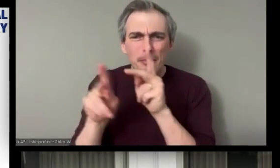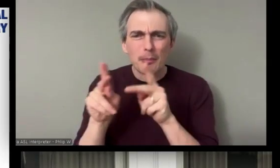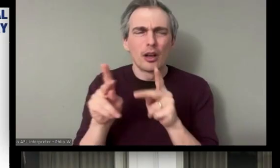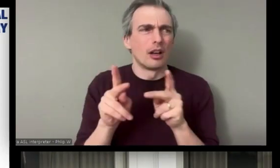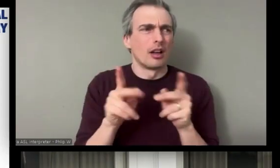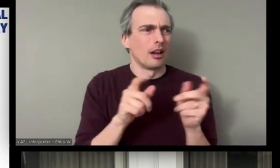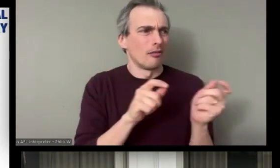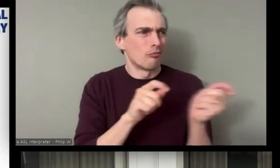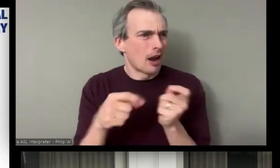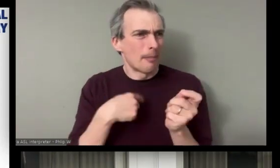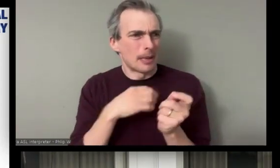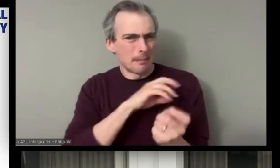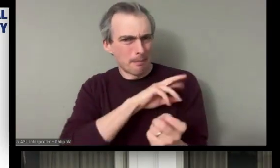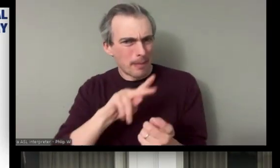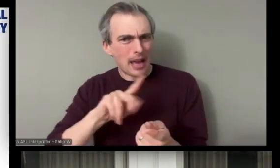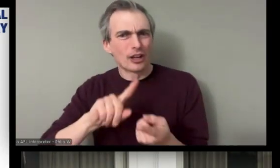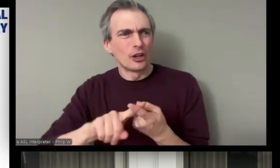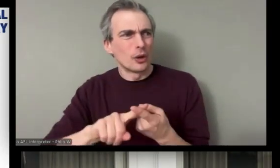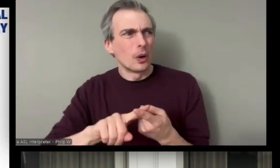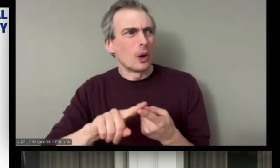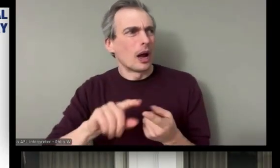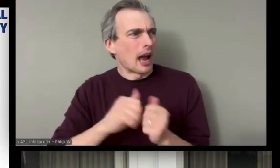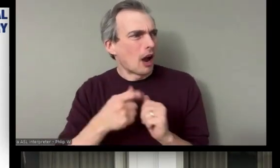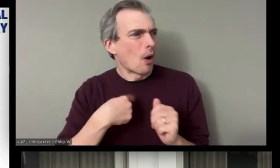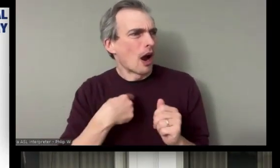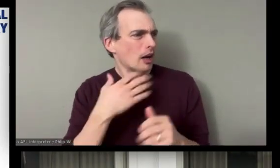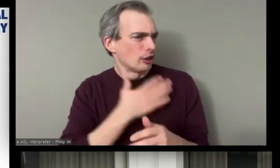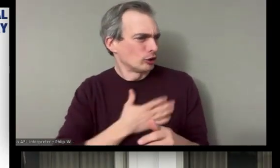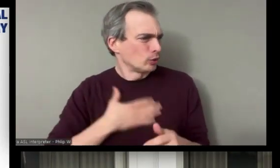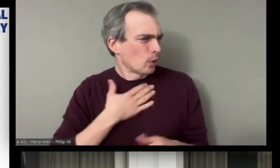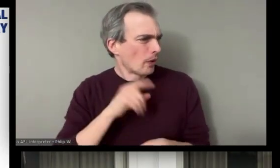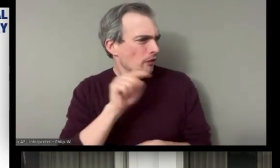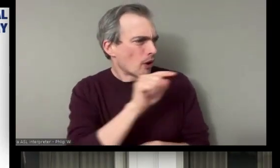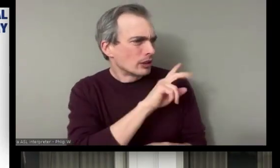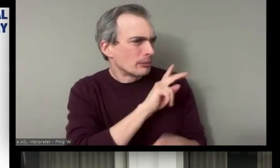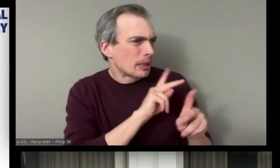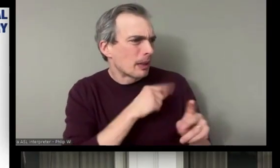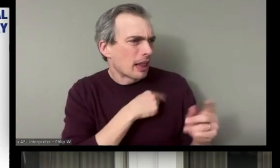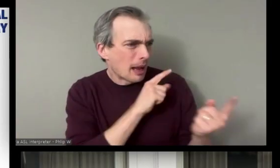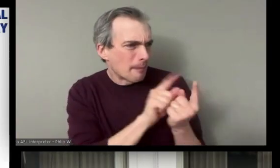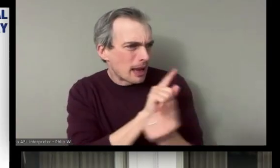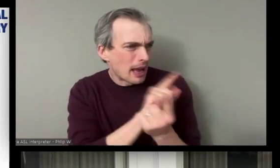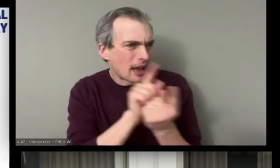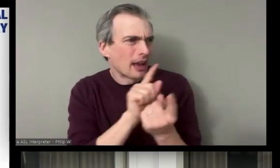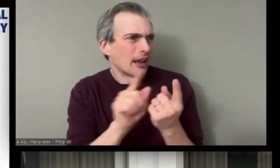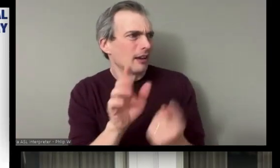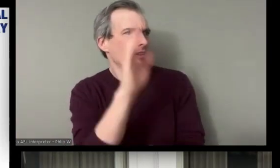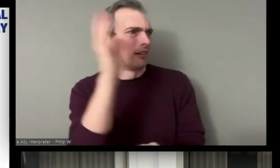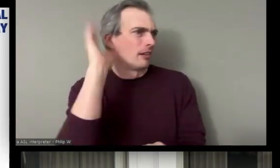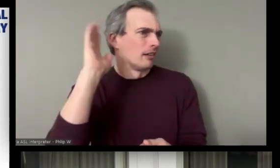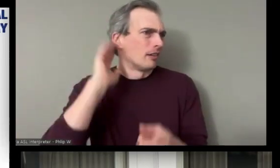of the people I met in this space. And there is ongoing development. You know, it's nice to see there are new features.